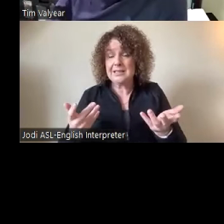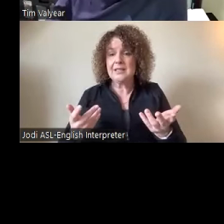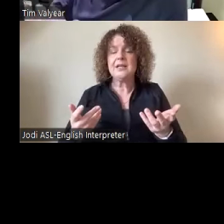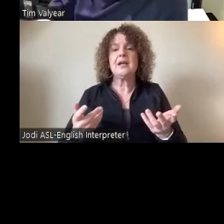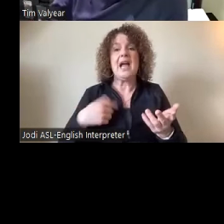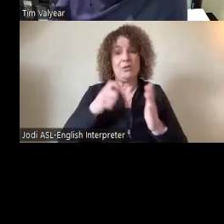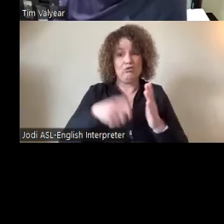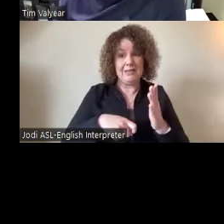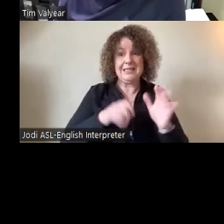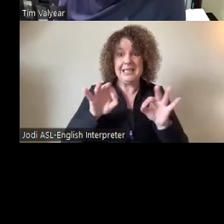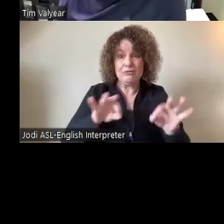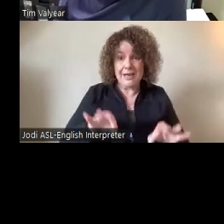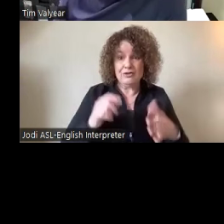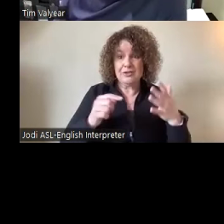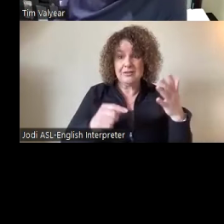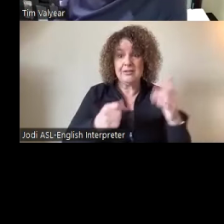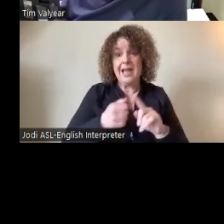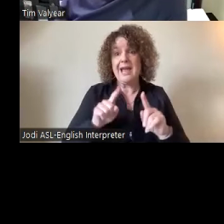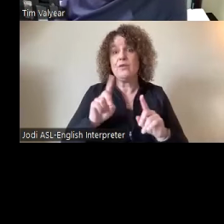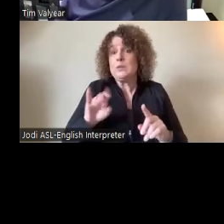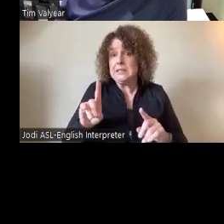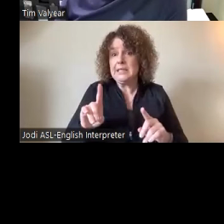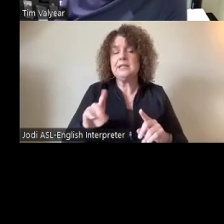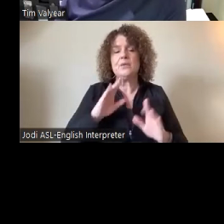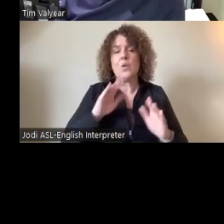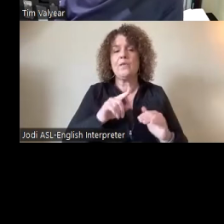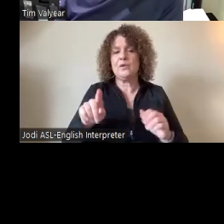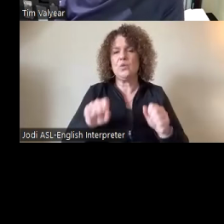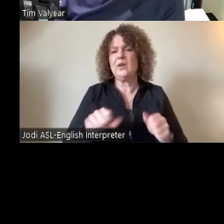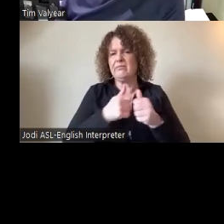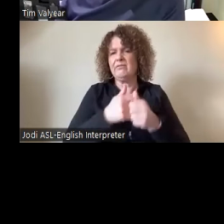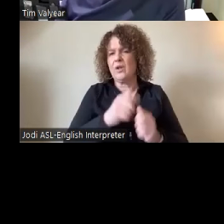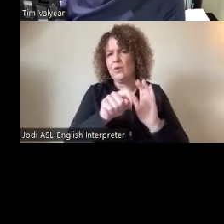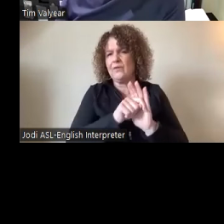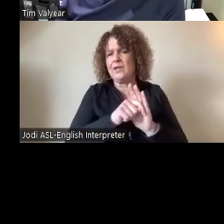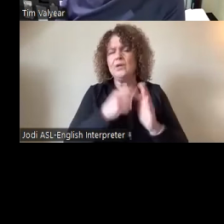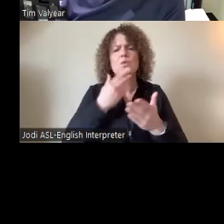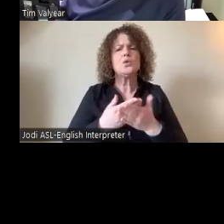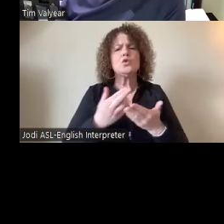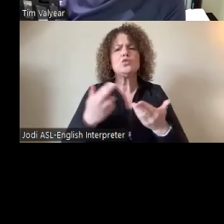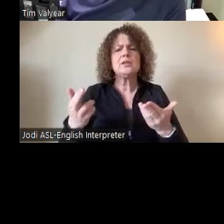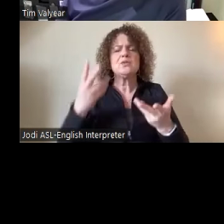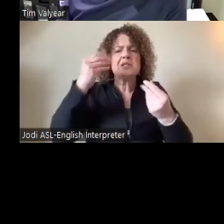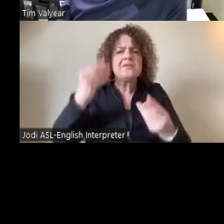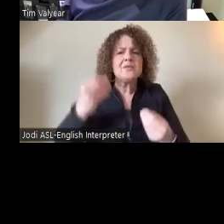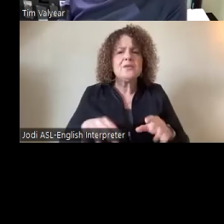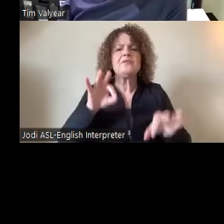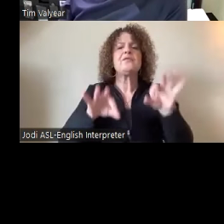your own test in the hospital. There wasn't somewhere there. And we didn't have a video to watch. And everybody